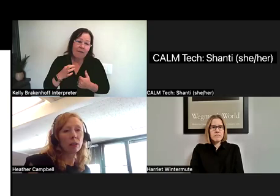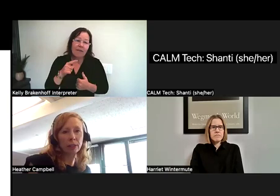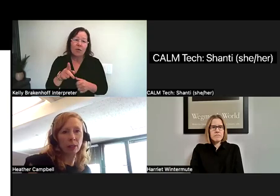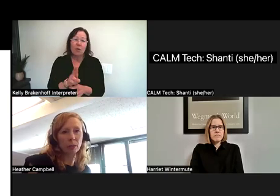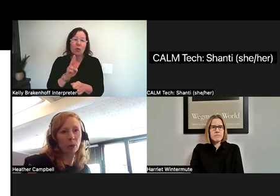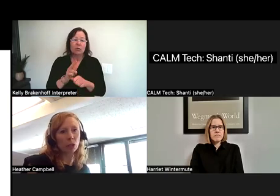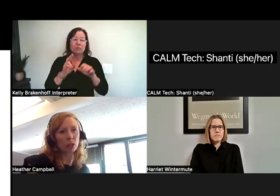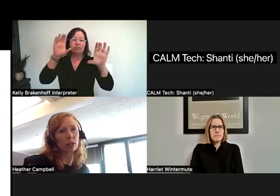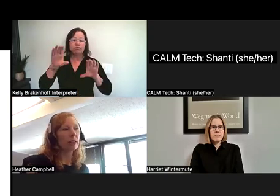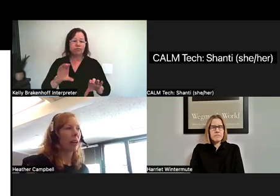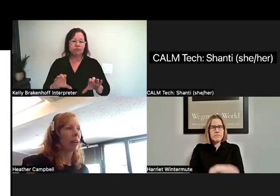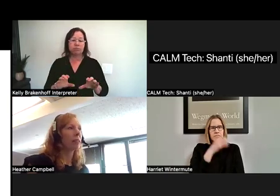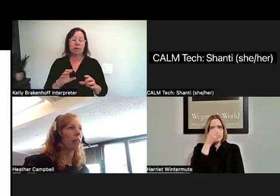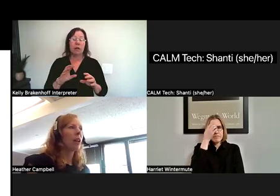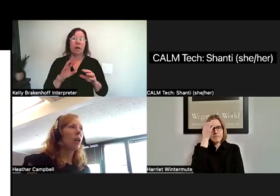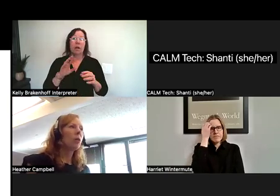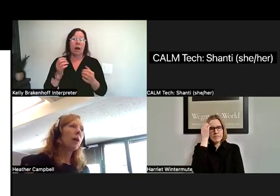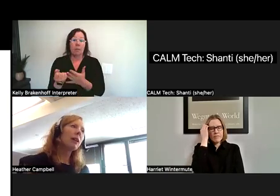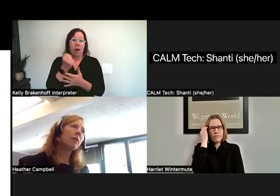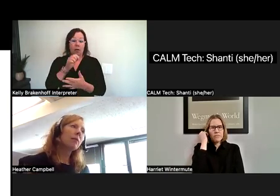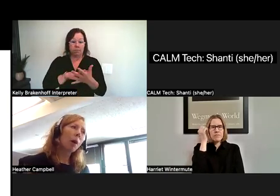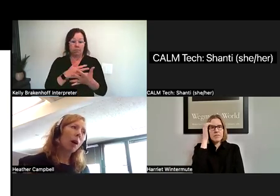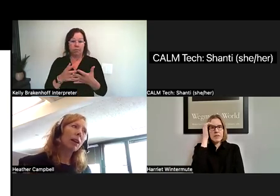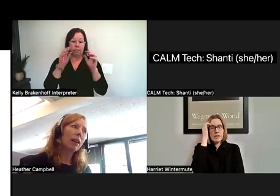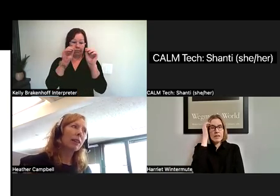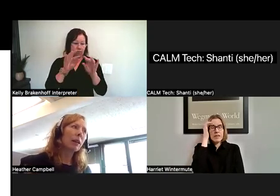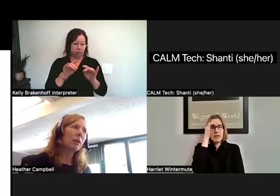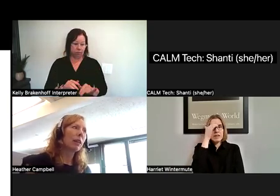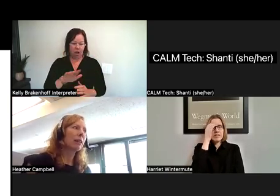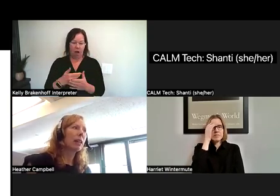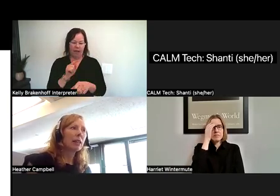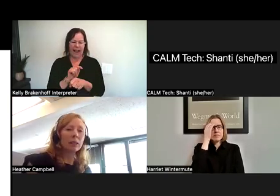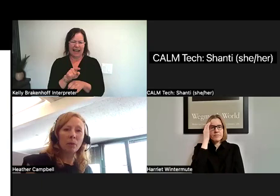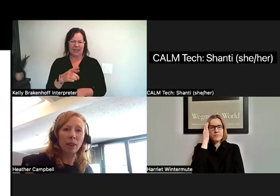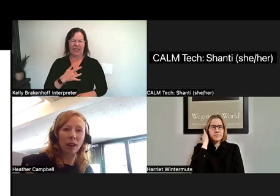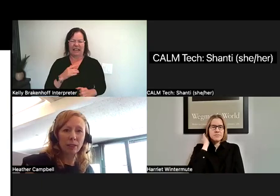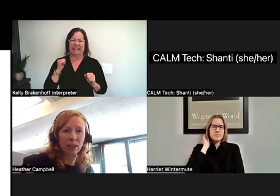a team's projects and tasks you might balk at labeling some of the activities